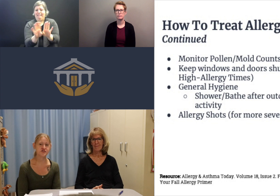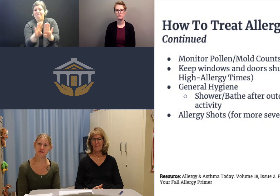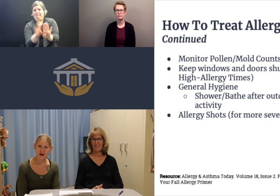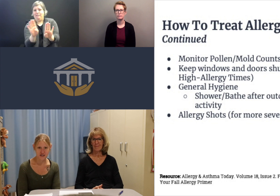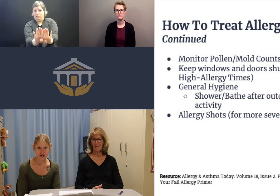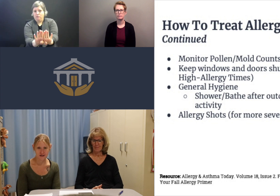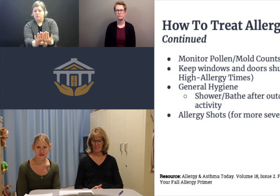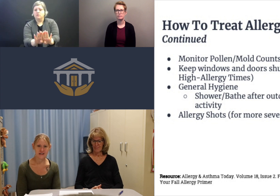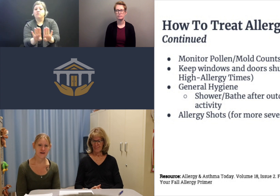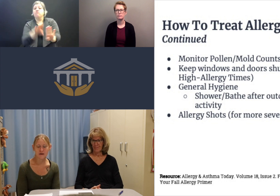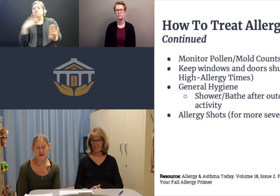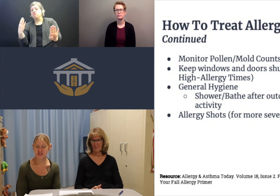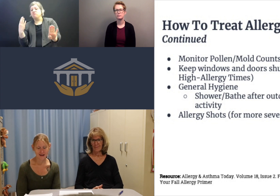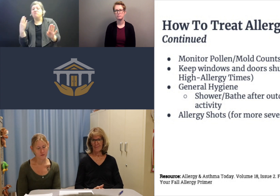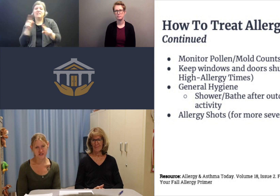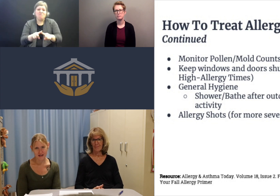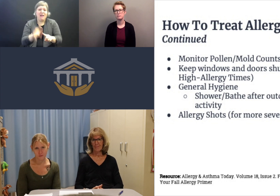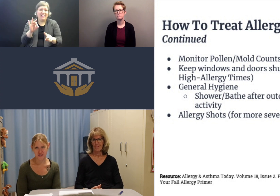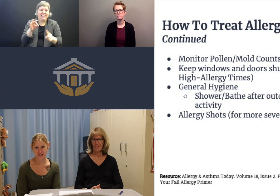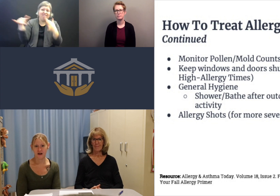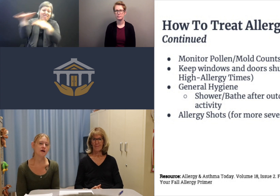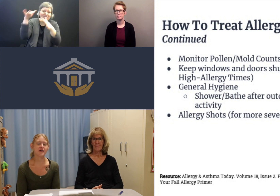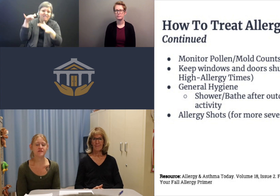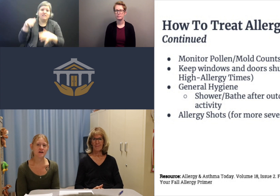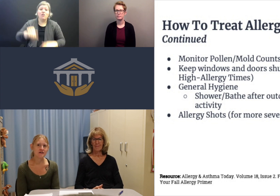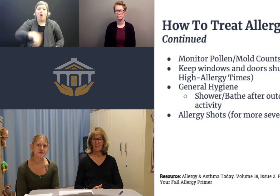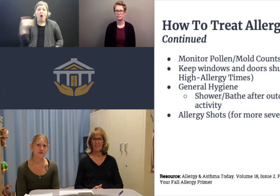general hygiene. You know, hand washing, hand washing, hand washing. But if you're outdoors,